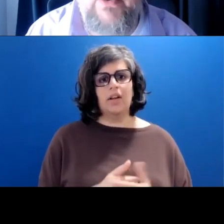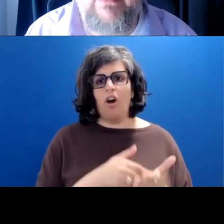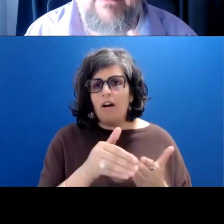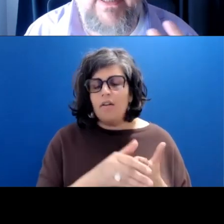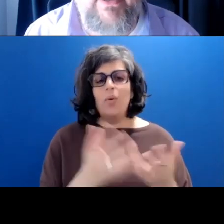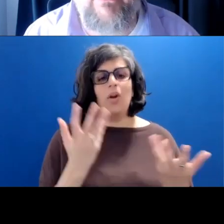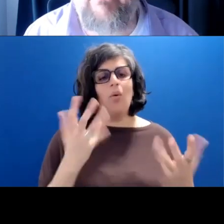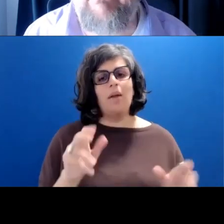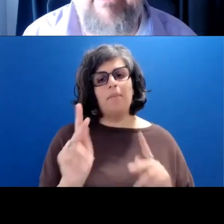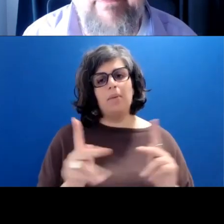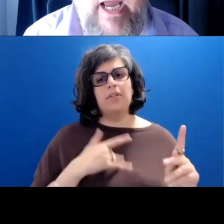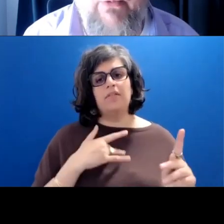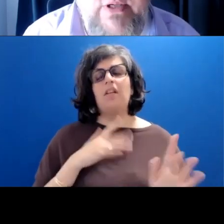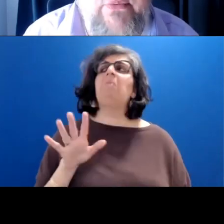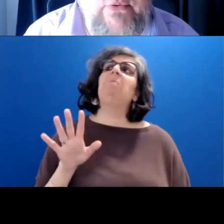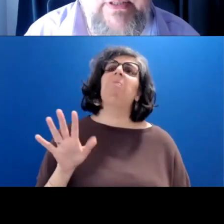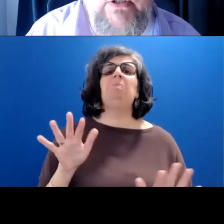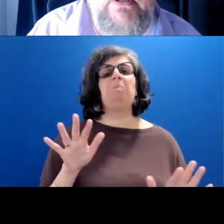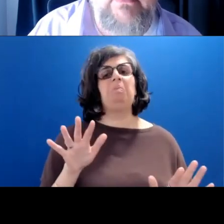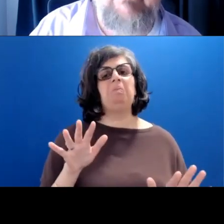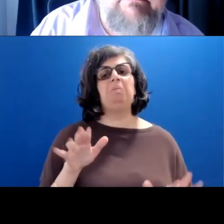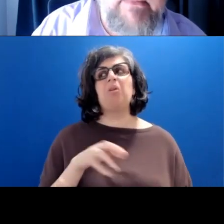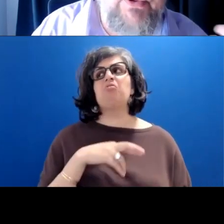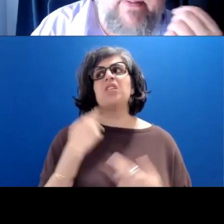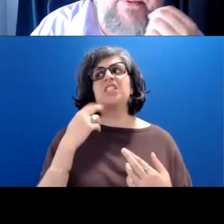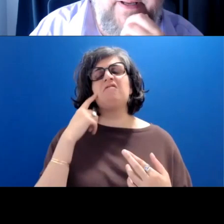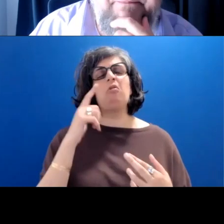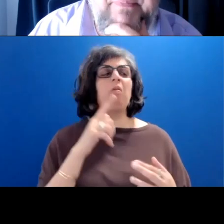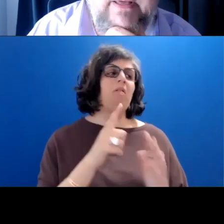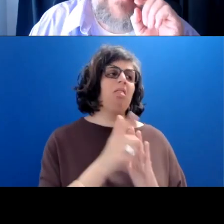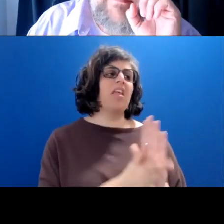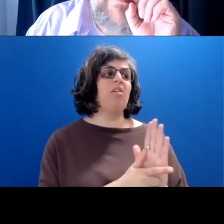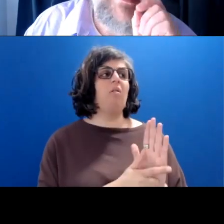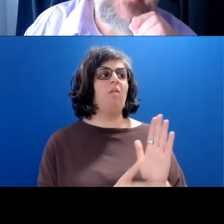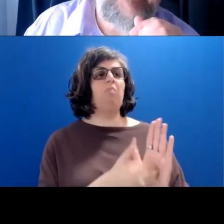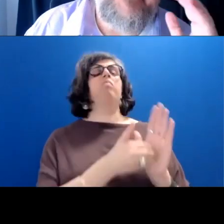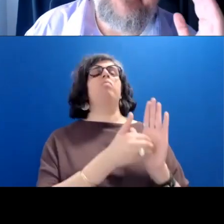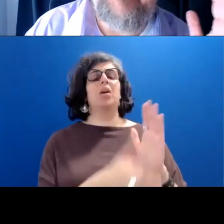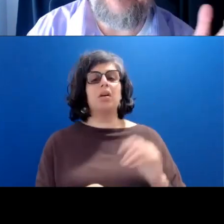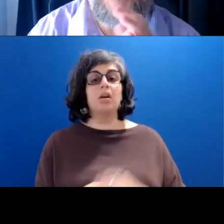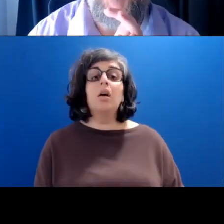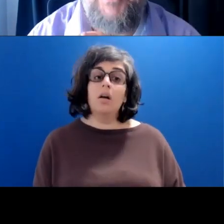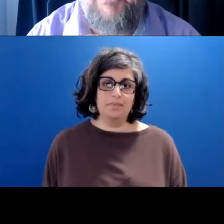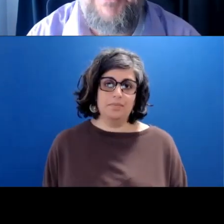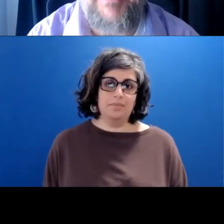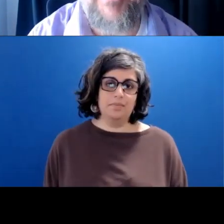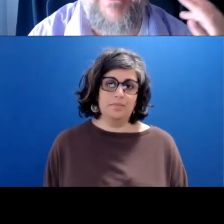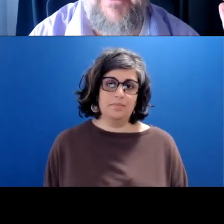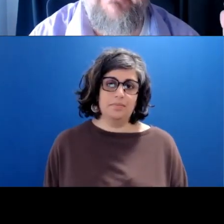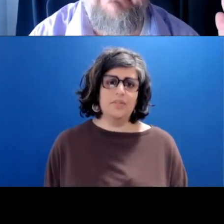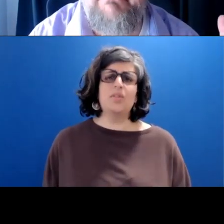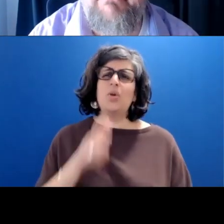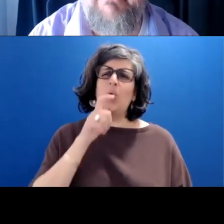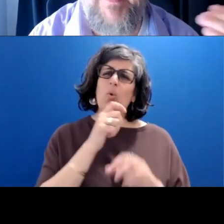you know, that they're at risk for legal, you know, jeopardy. So who did it protect?